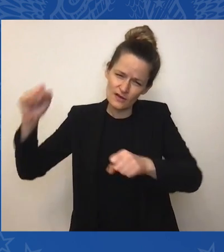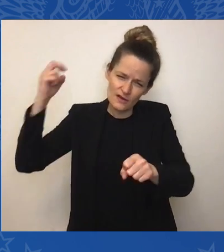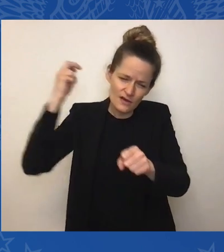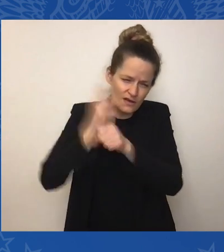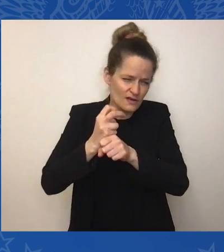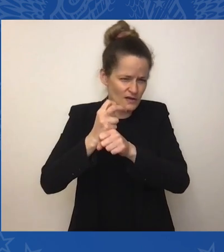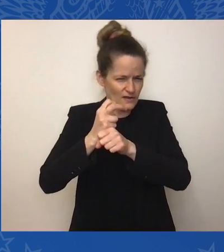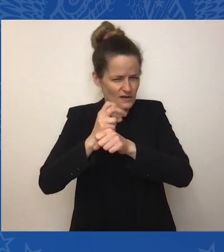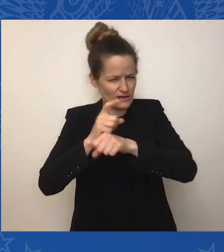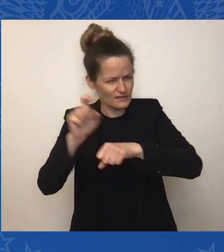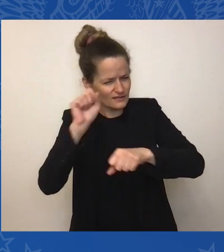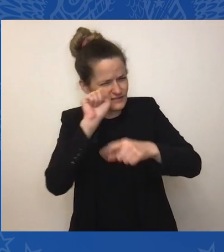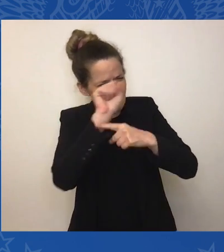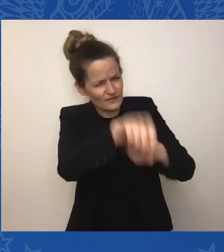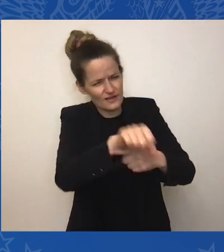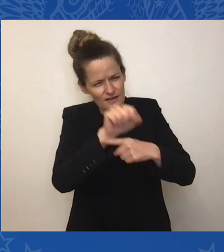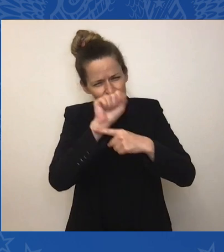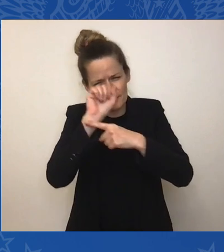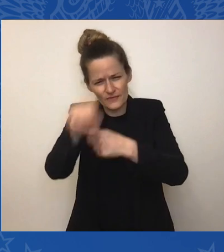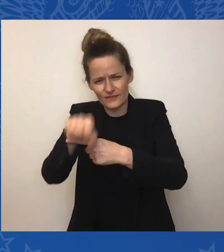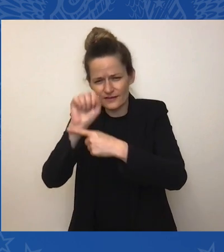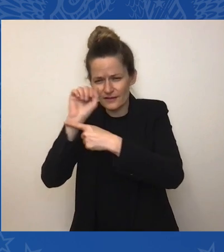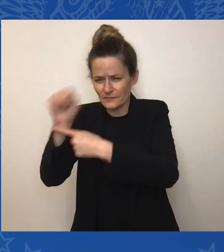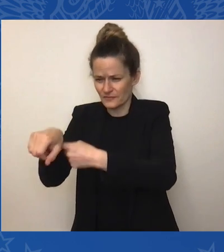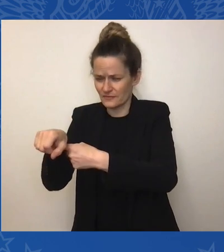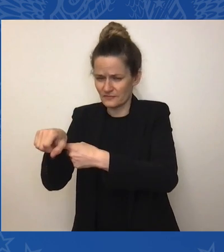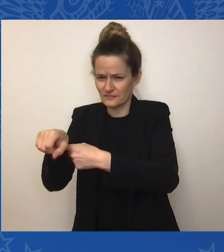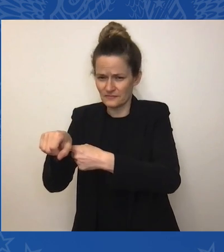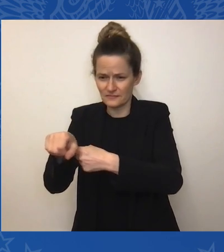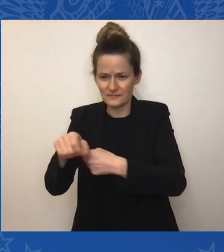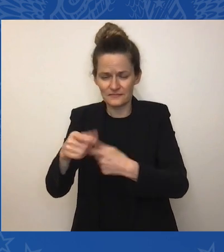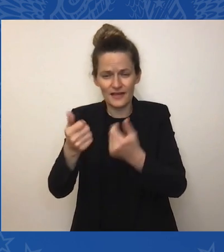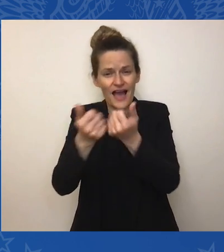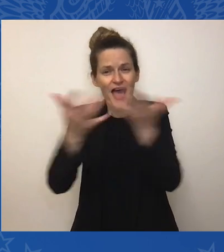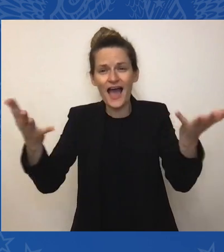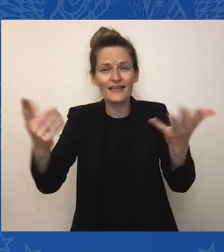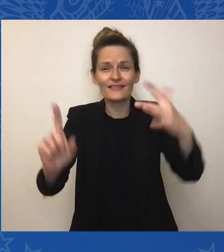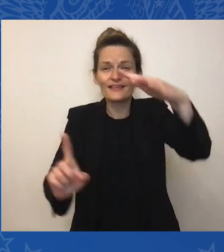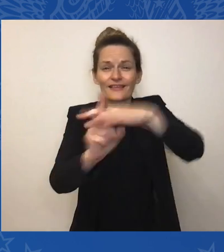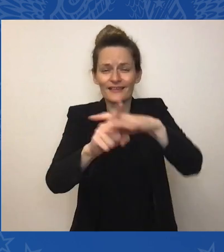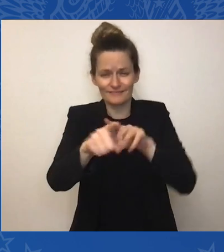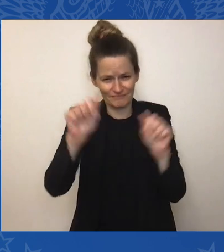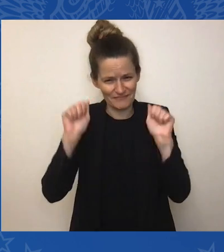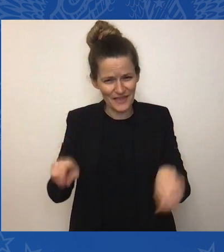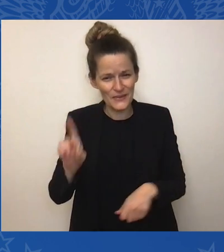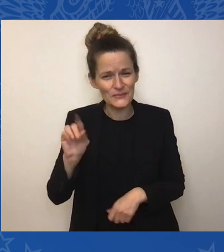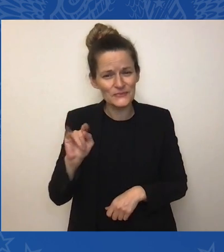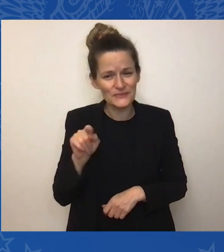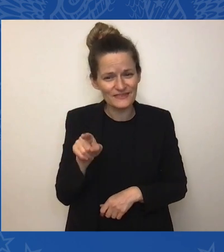I decided to seek the presidency. When I had concluded -- I was a professor at Penn -- I was never going to run again.